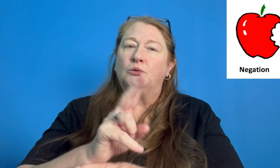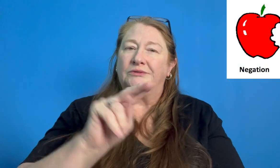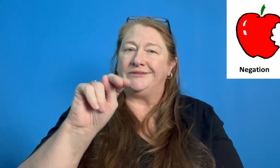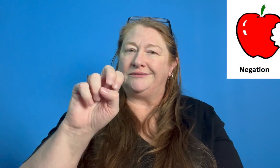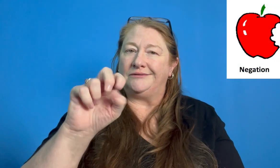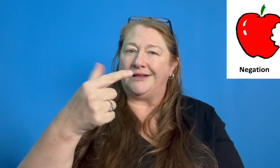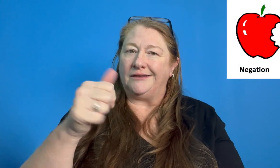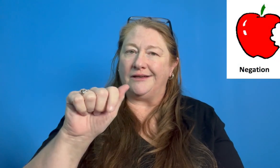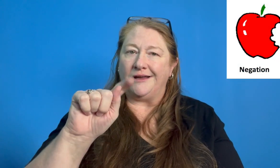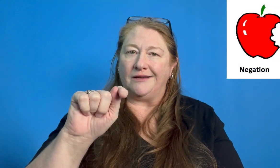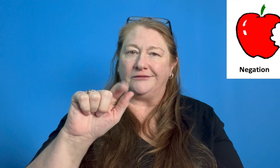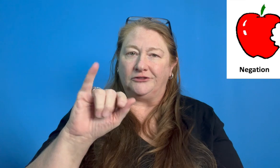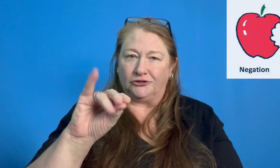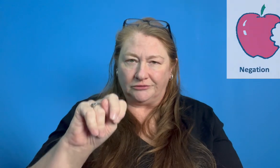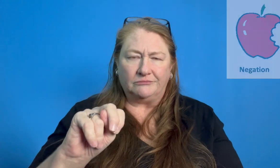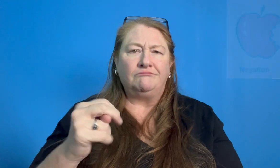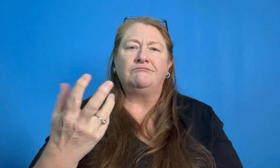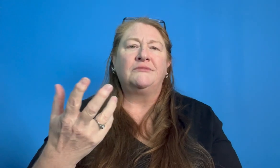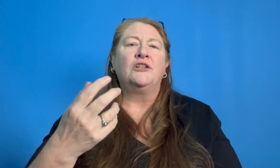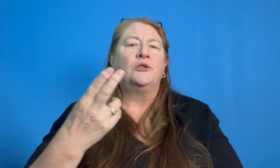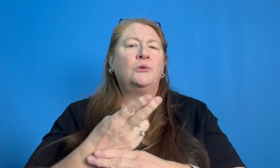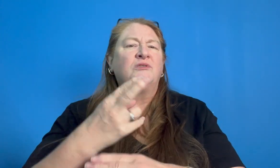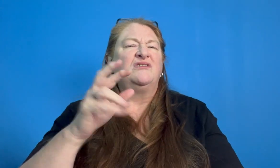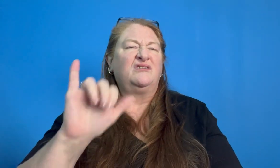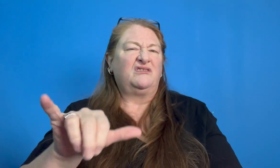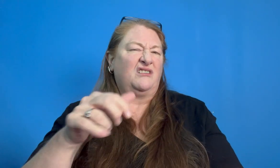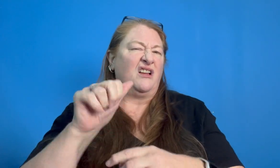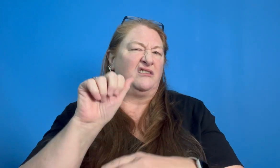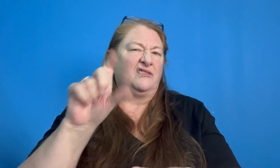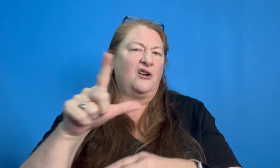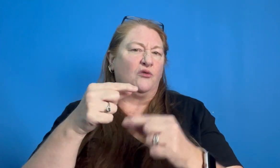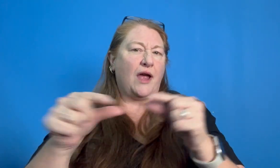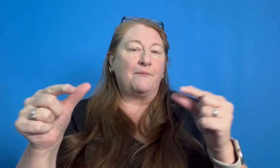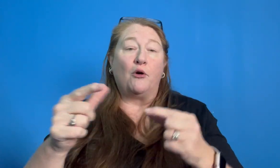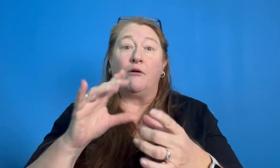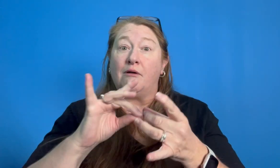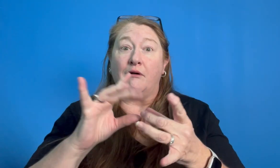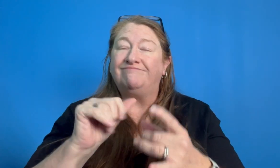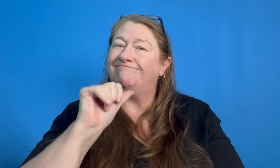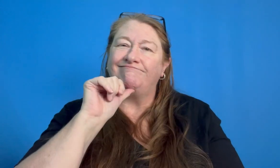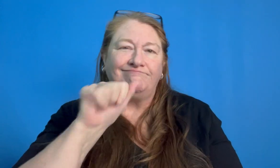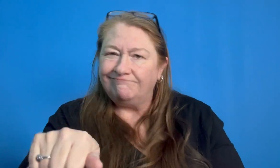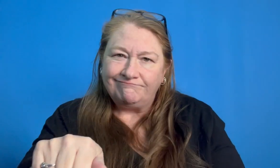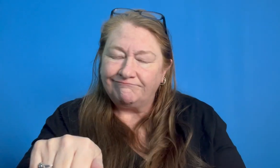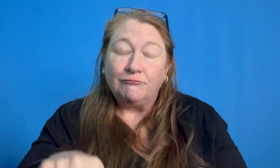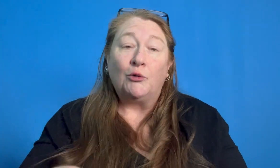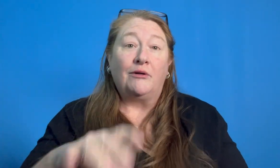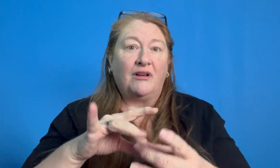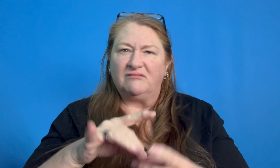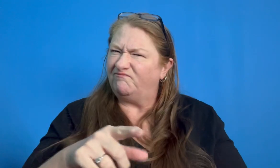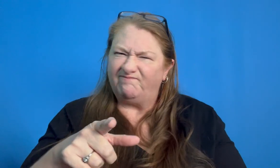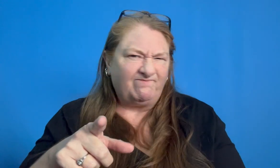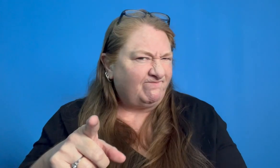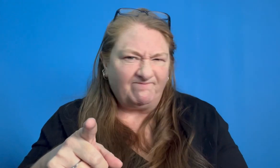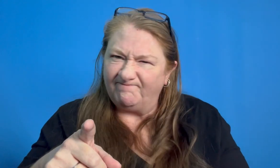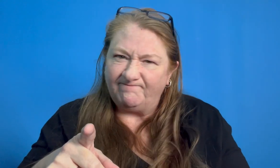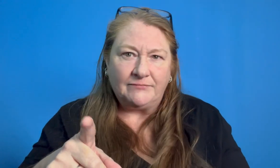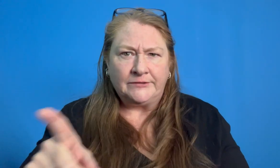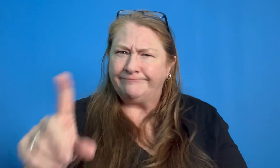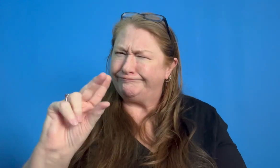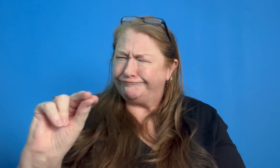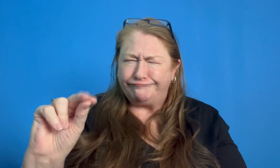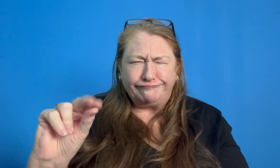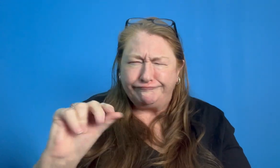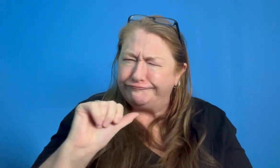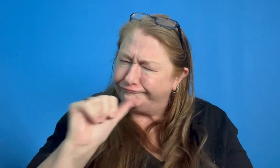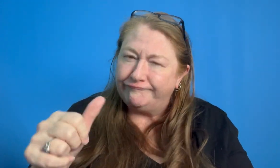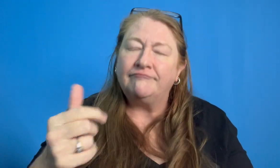Use Negation - also ASL grammar, use negation with words NOT, NO, [shake head], etc.